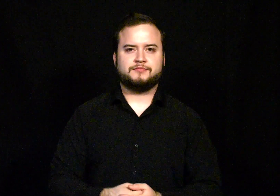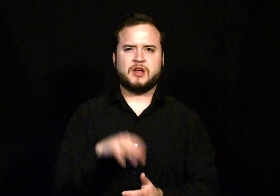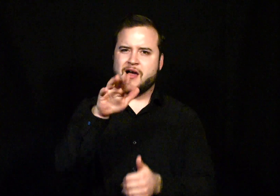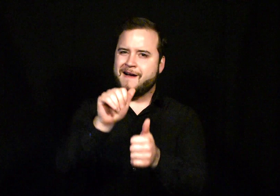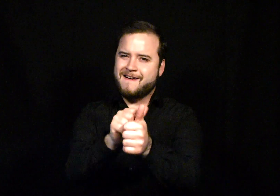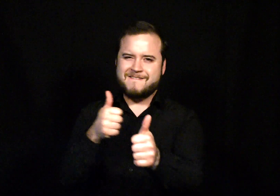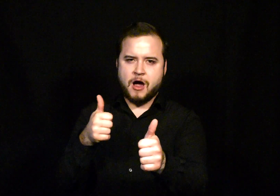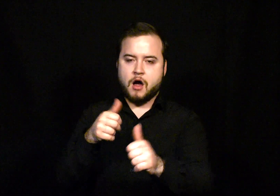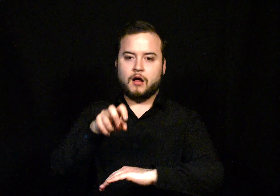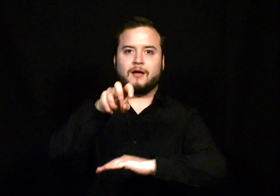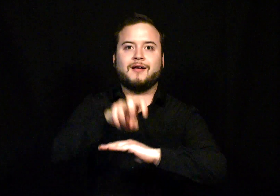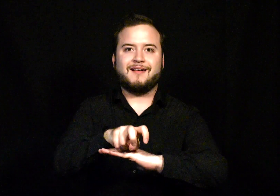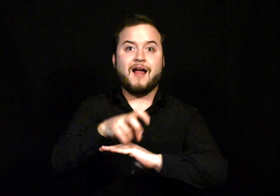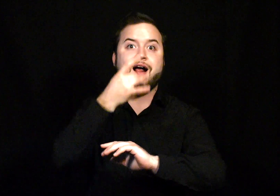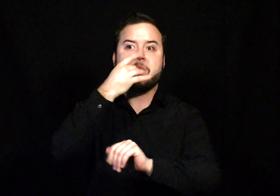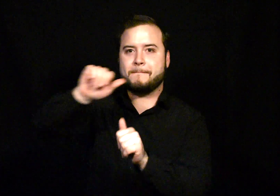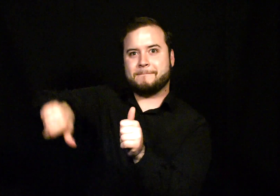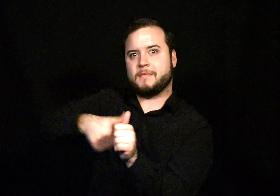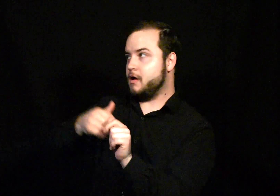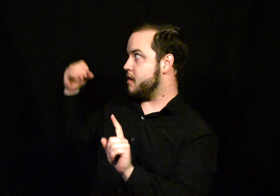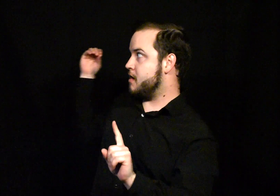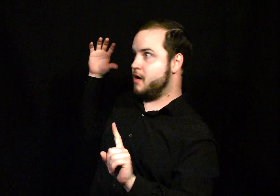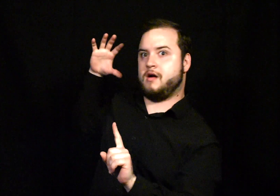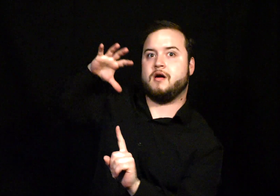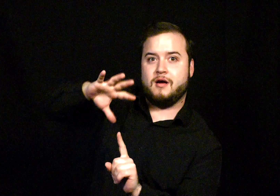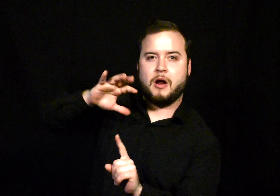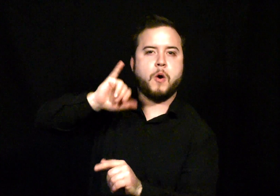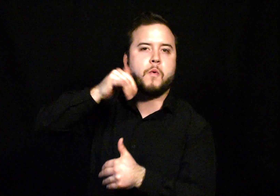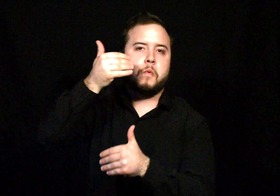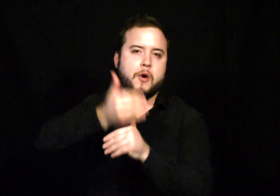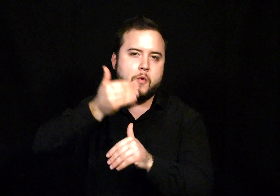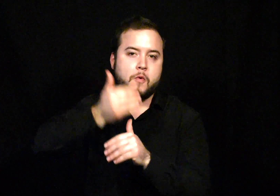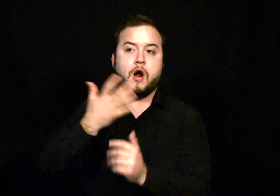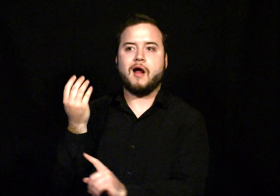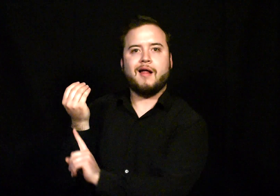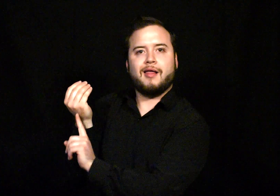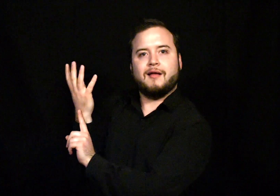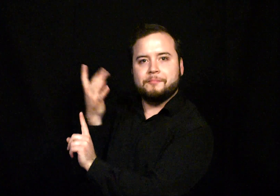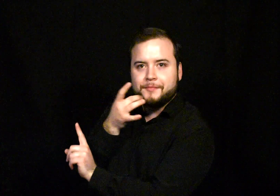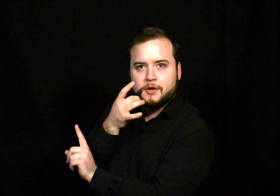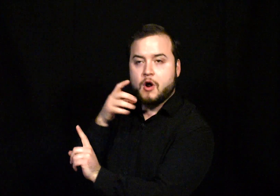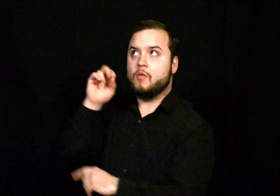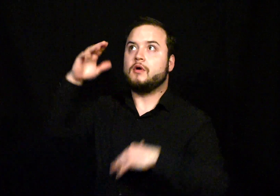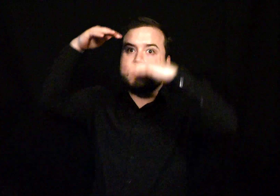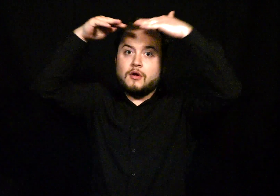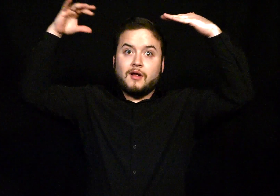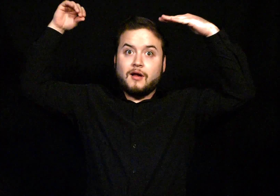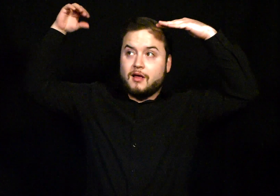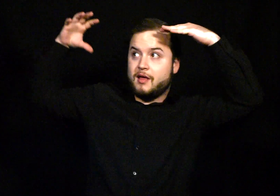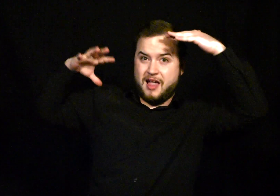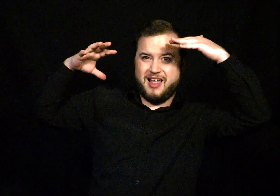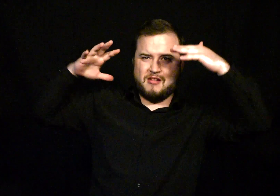Avoid sitting in front of a light source such as a window, lamps, ceiling lights, etc.,